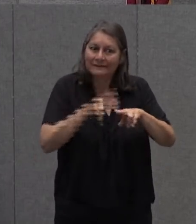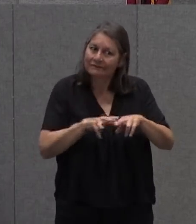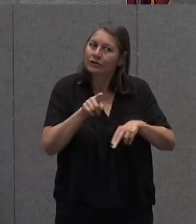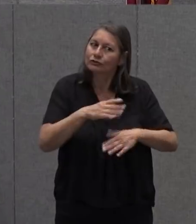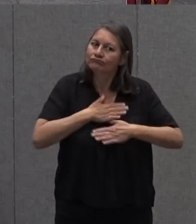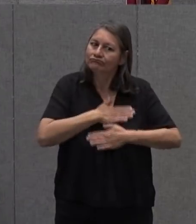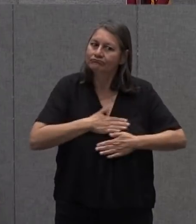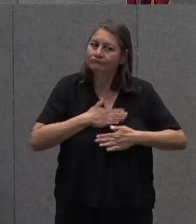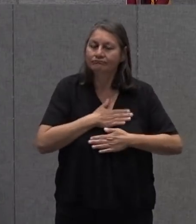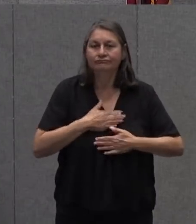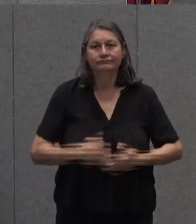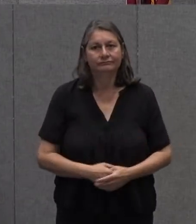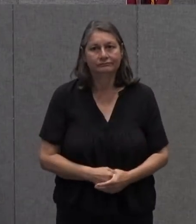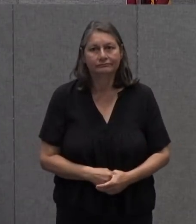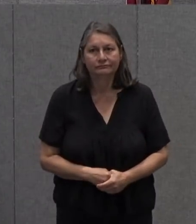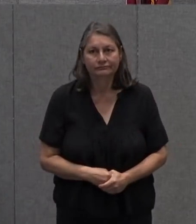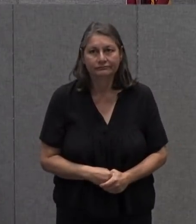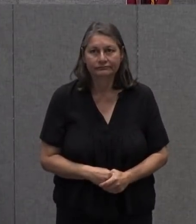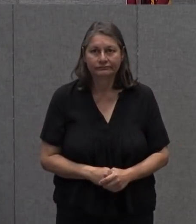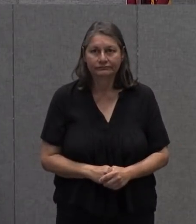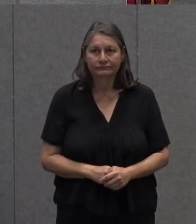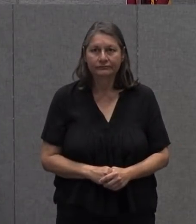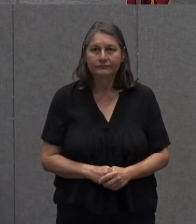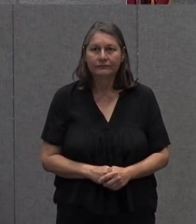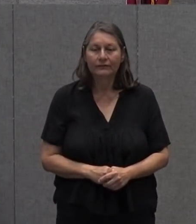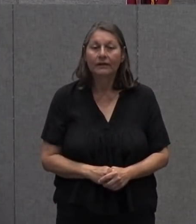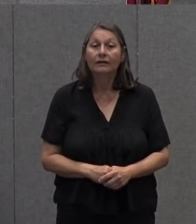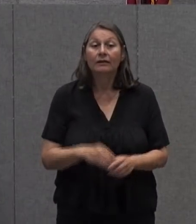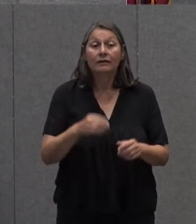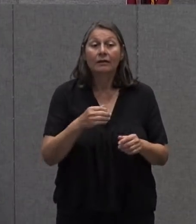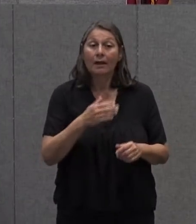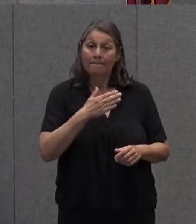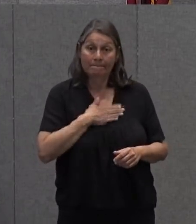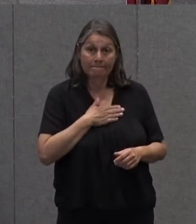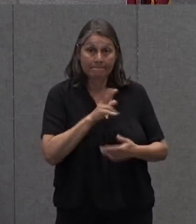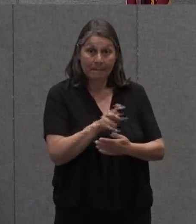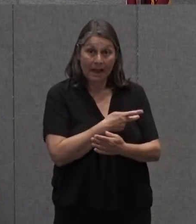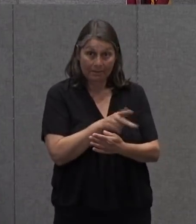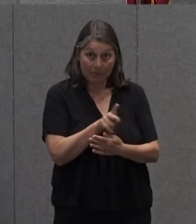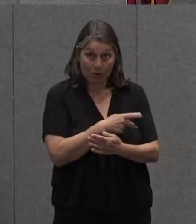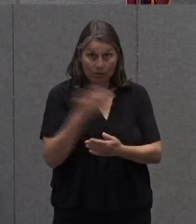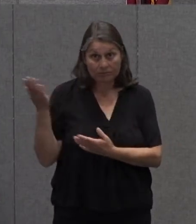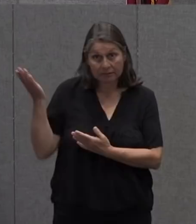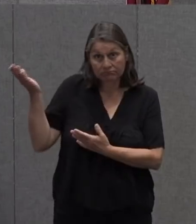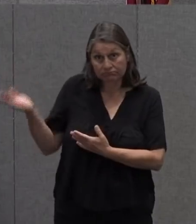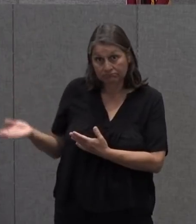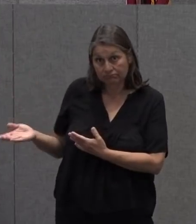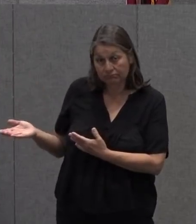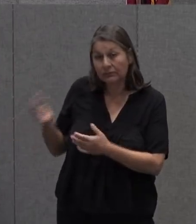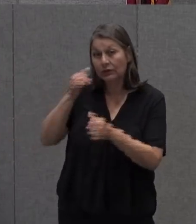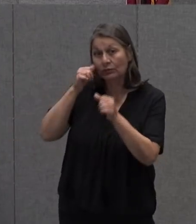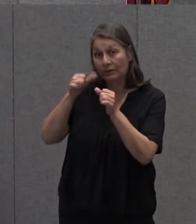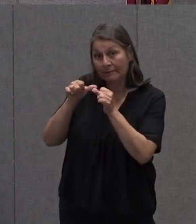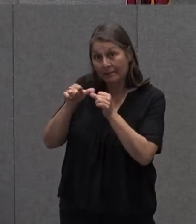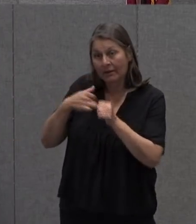All right, so this was the poem that I went over with you the last couple of days. Hopefully you remember that it love ice cream.